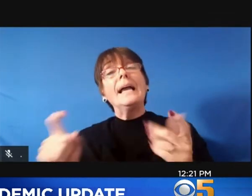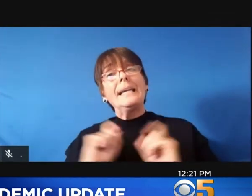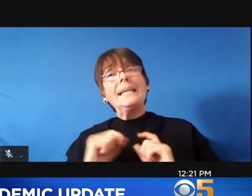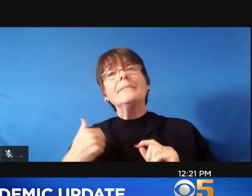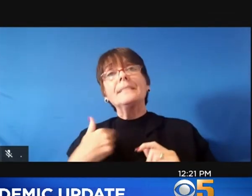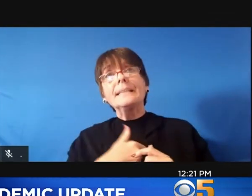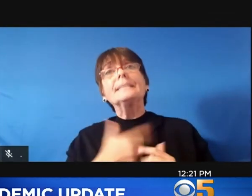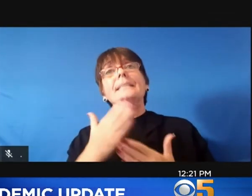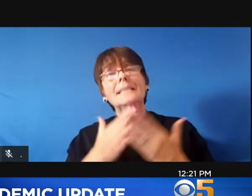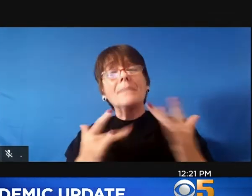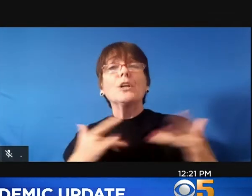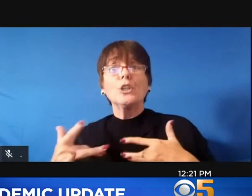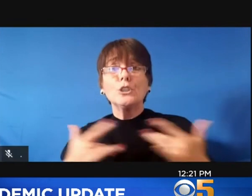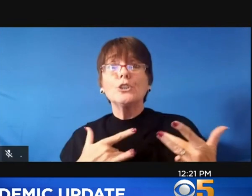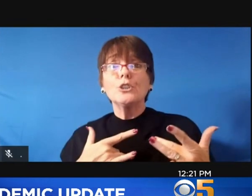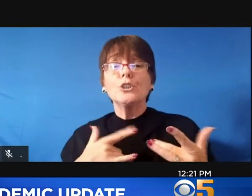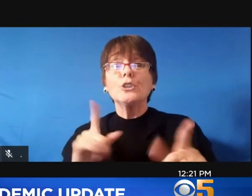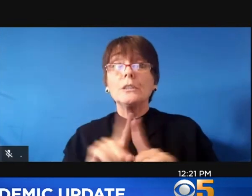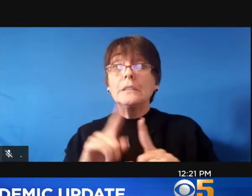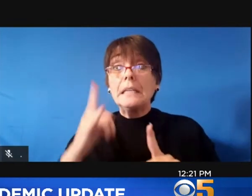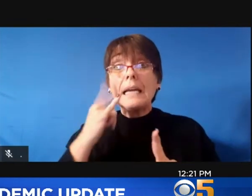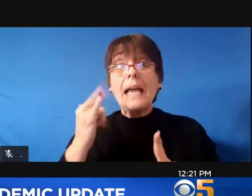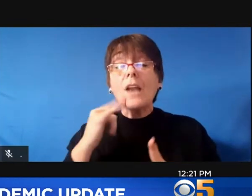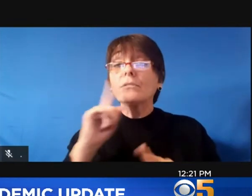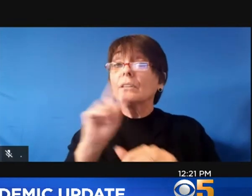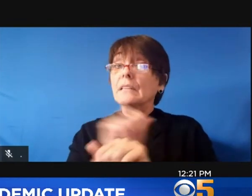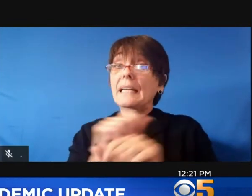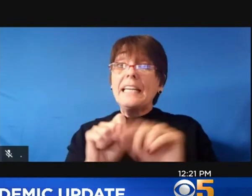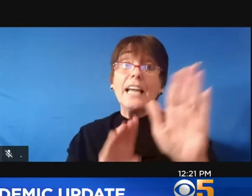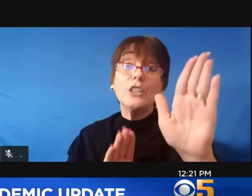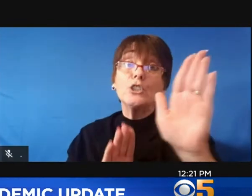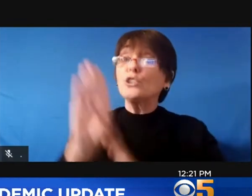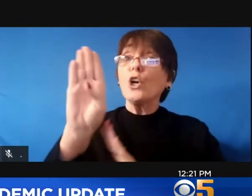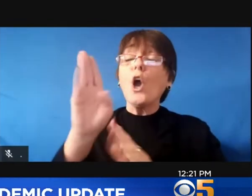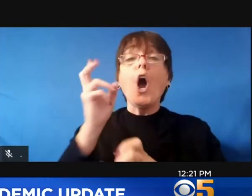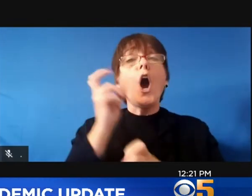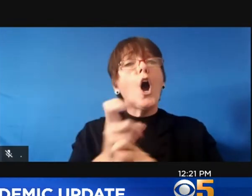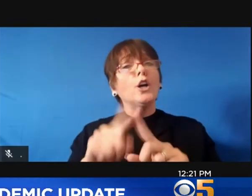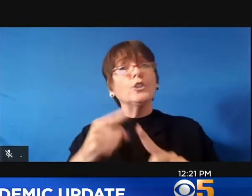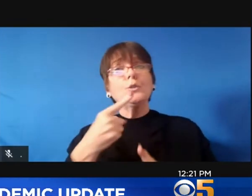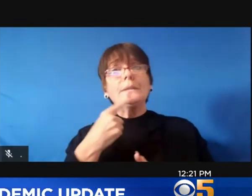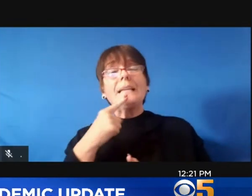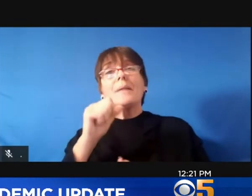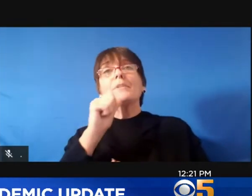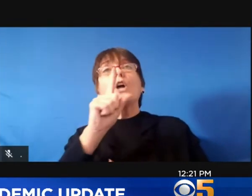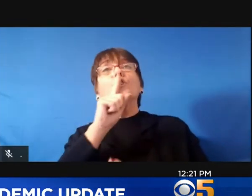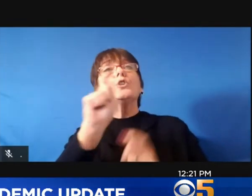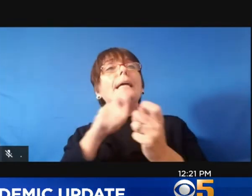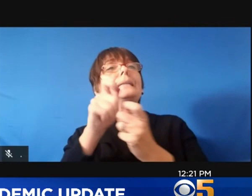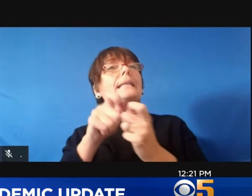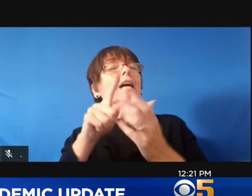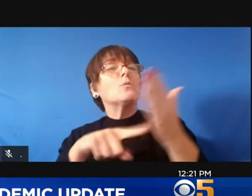WE ARE SEEING ALL ACROSS THE STATE, AN UPWARD TRAJECTORY.